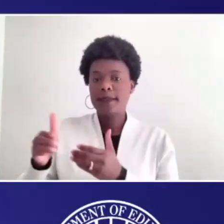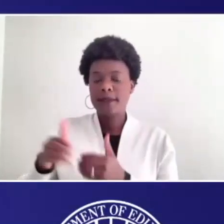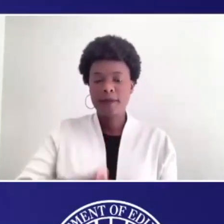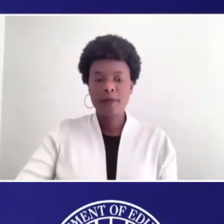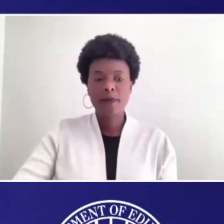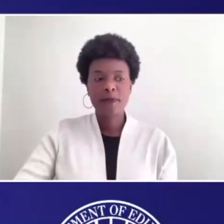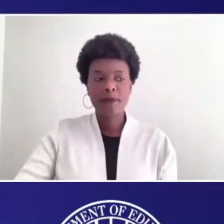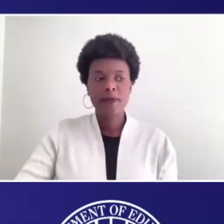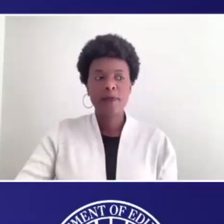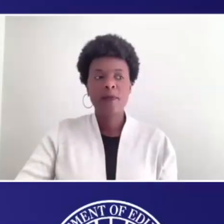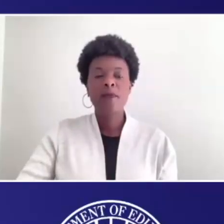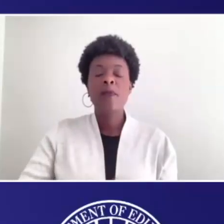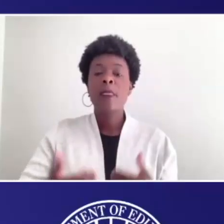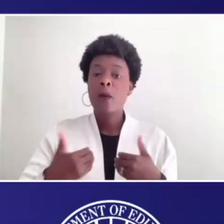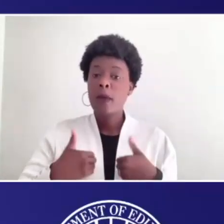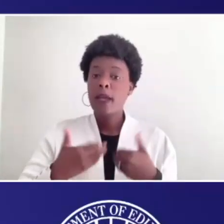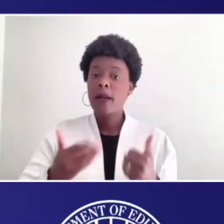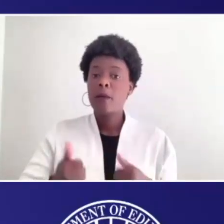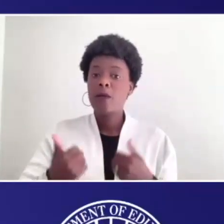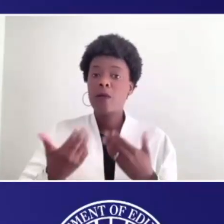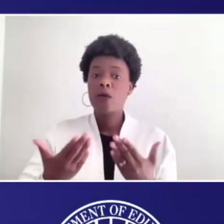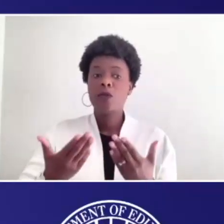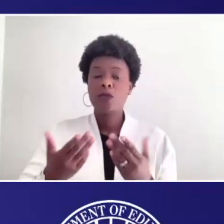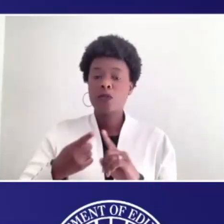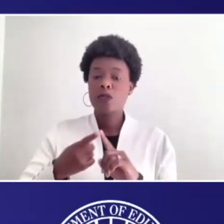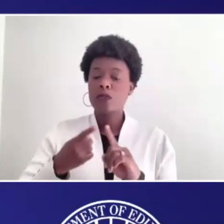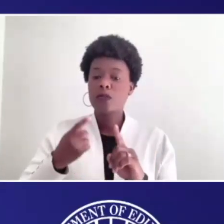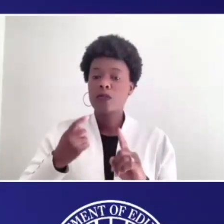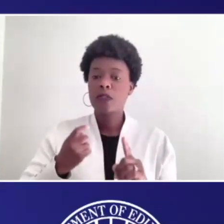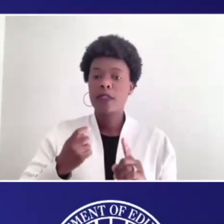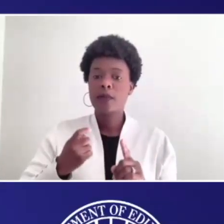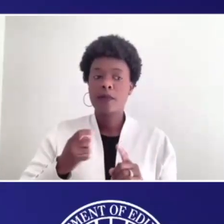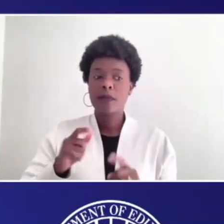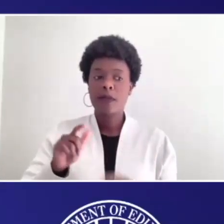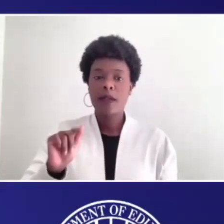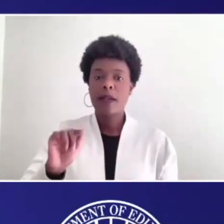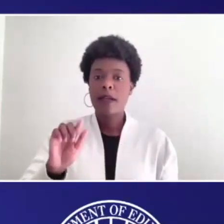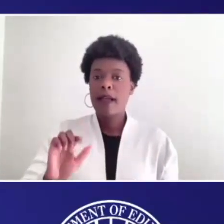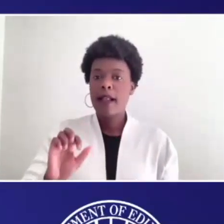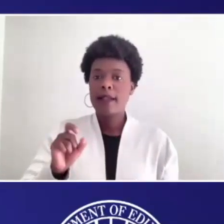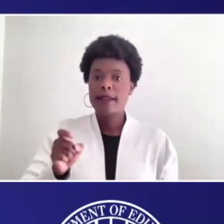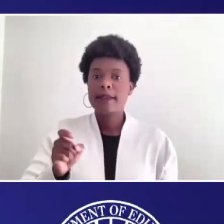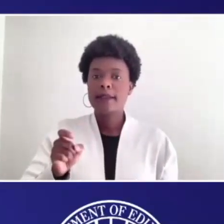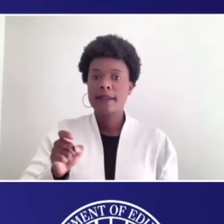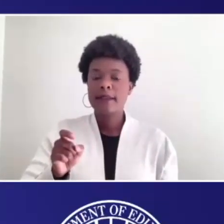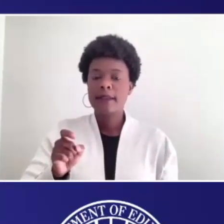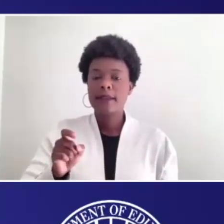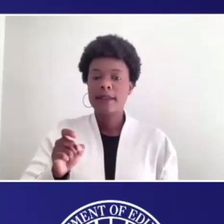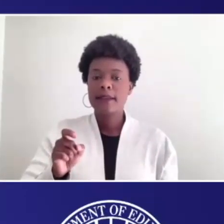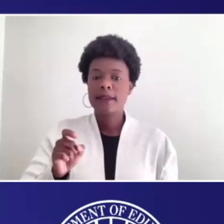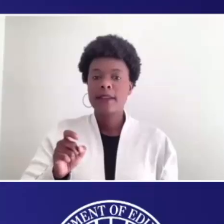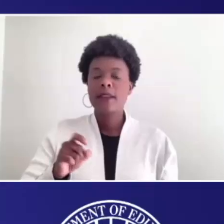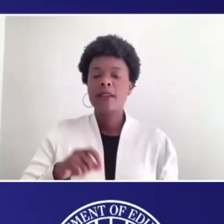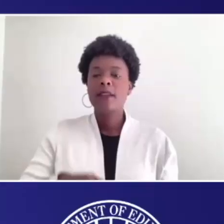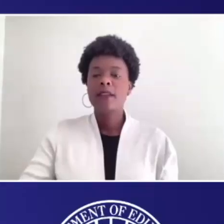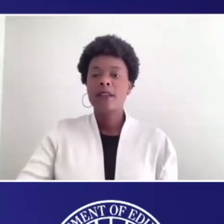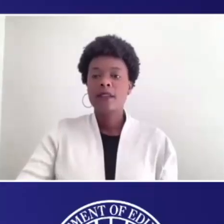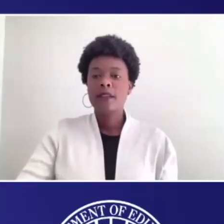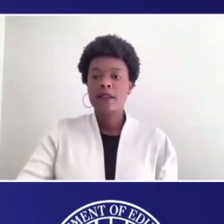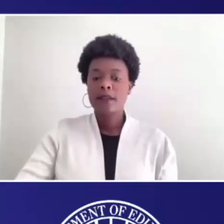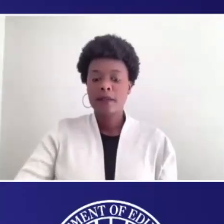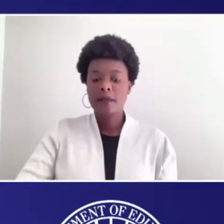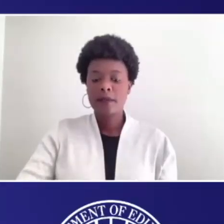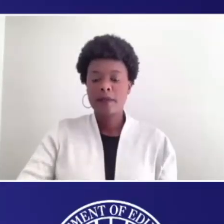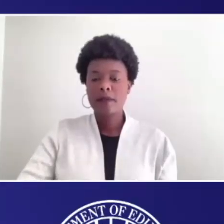We had a proposal from Alex that talked